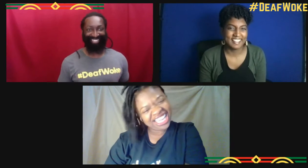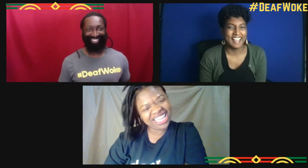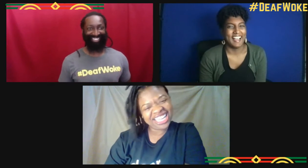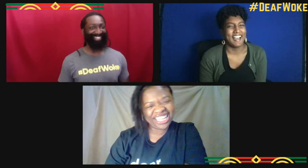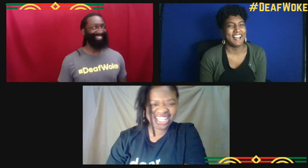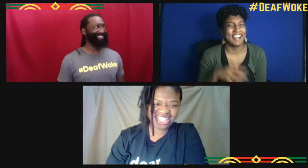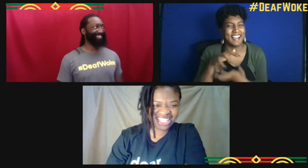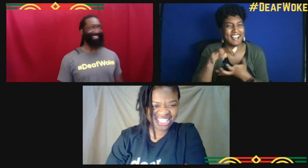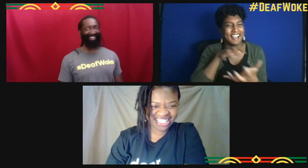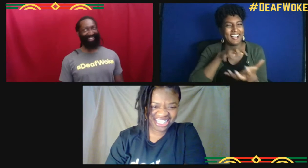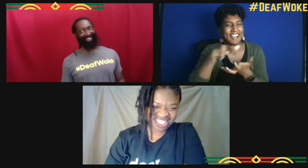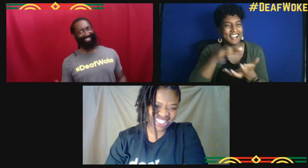I got the yellow memo.